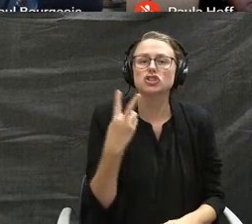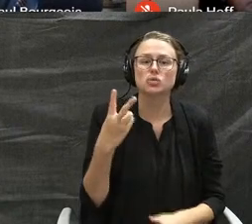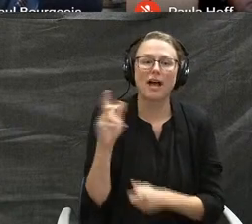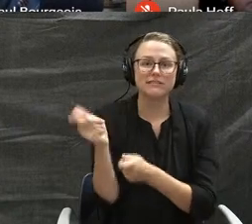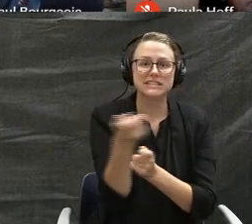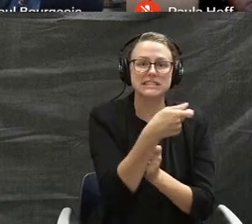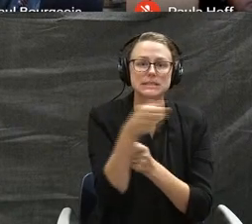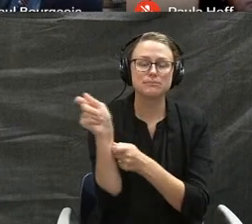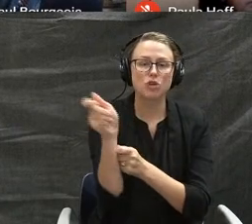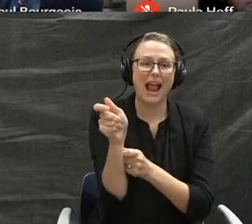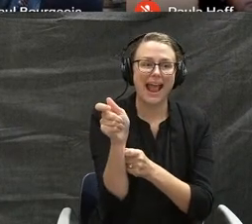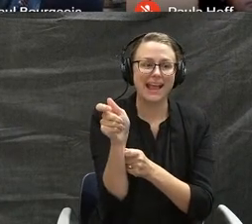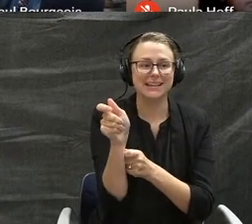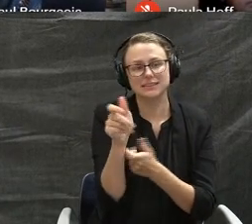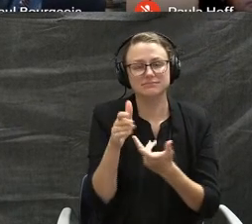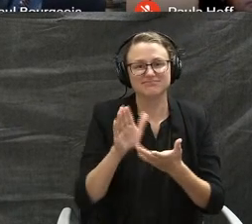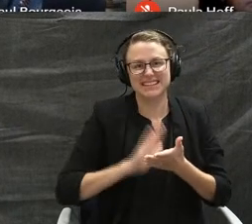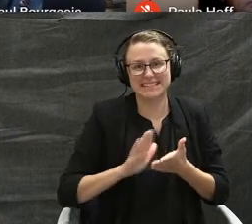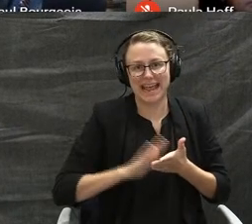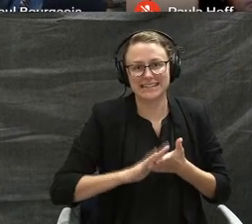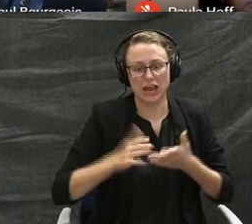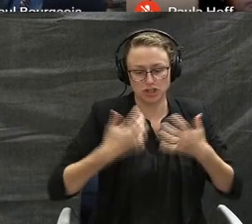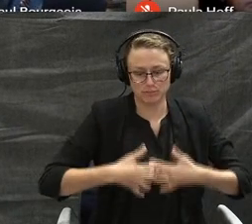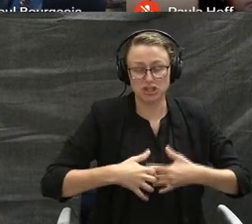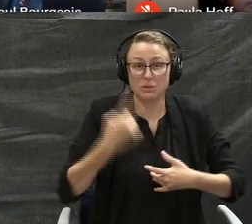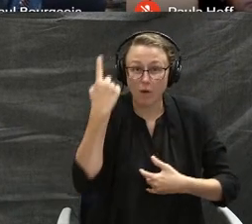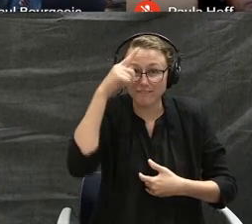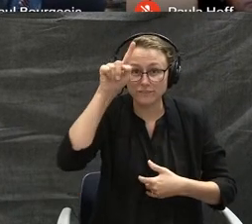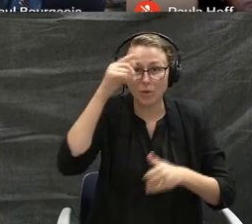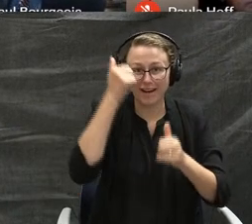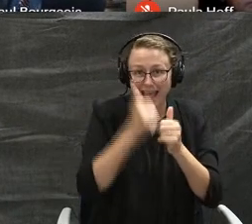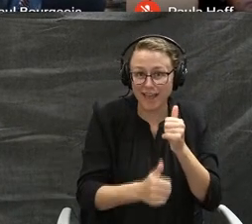machines, one for every school and then two for the high